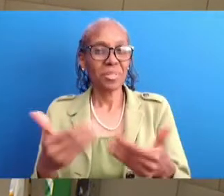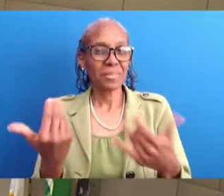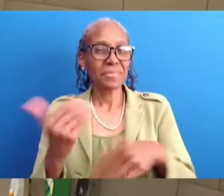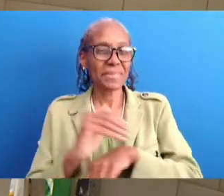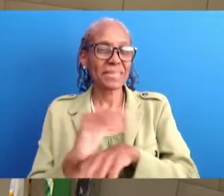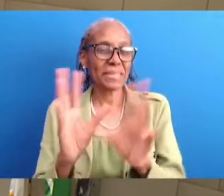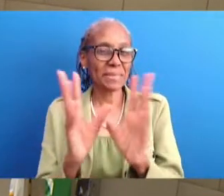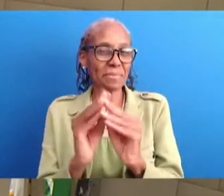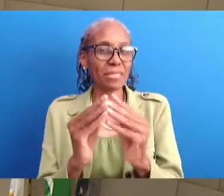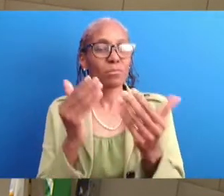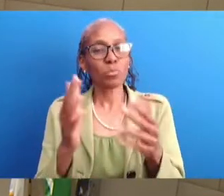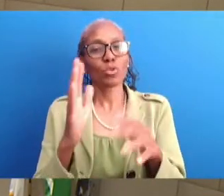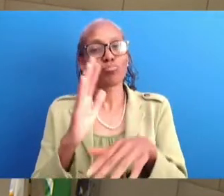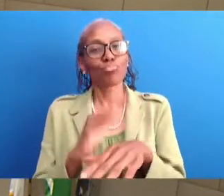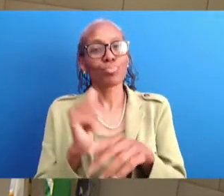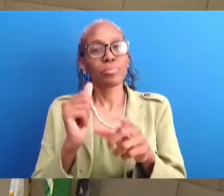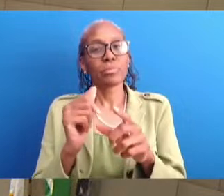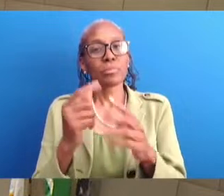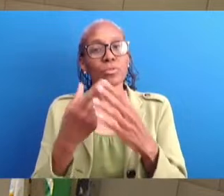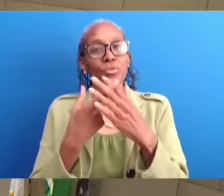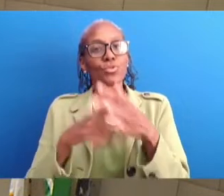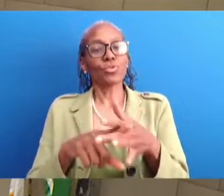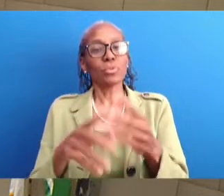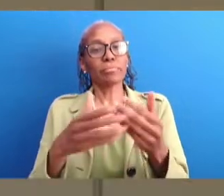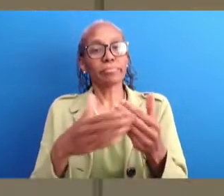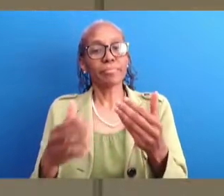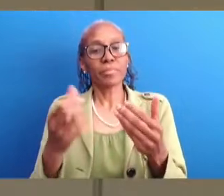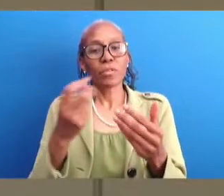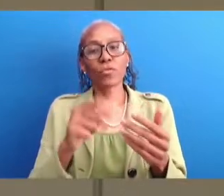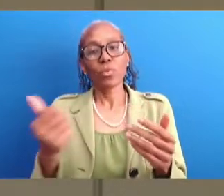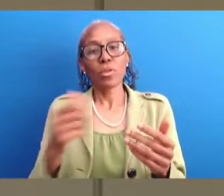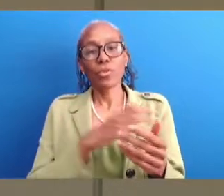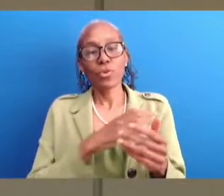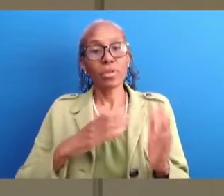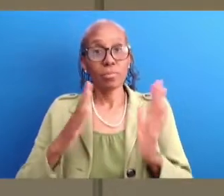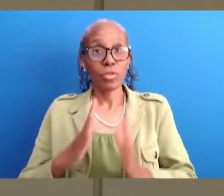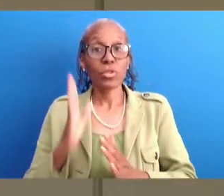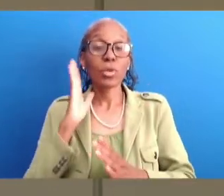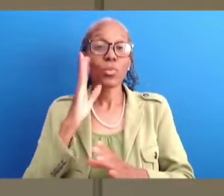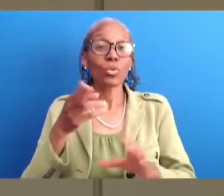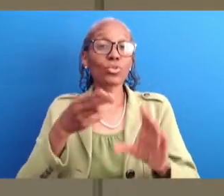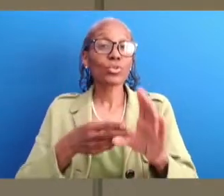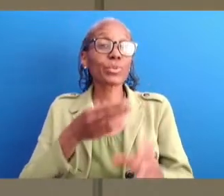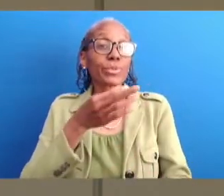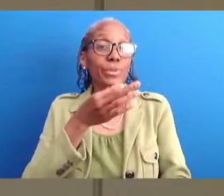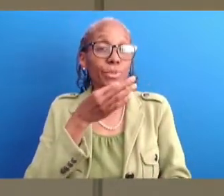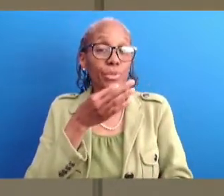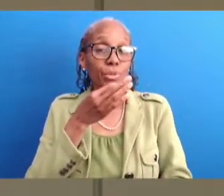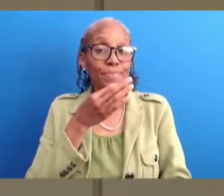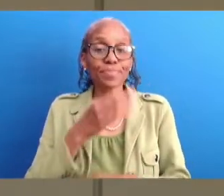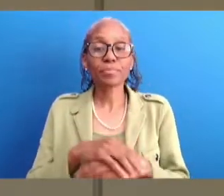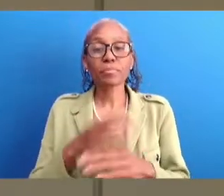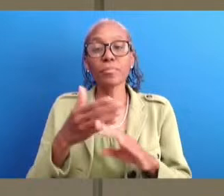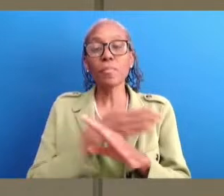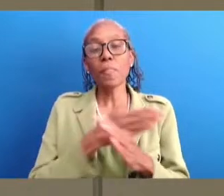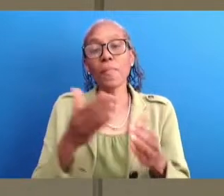ALL RIGHT, GOOD EVENING, EVERYONE, AND WELCOME TO TONIGHT'S MEETING, I WANT TO